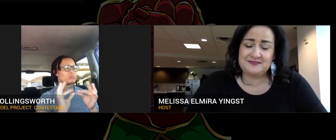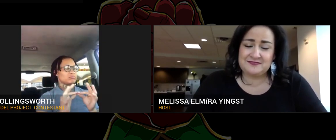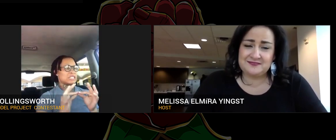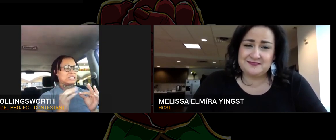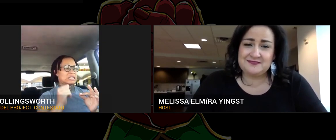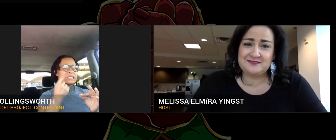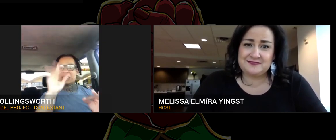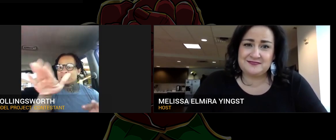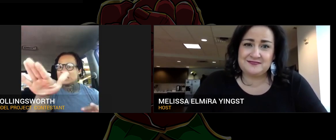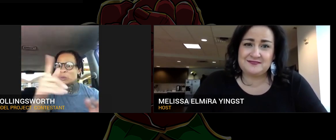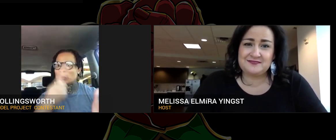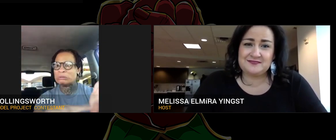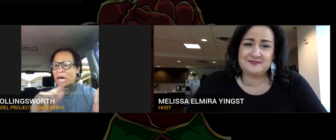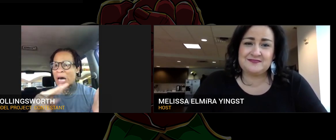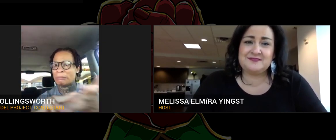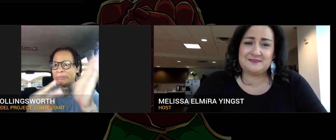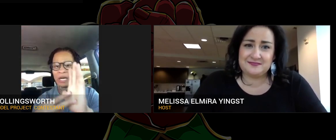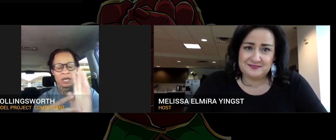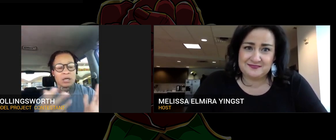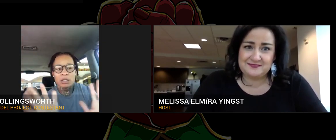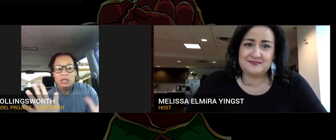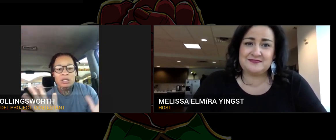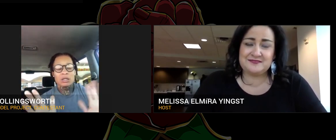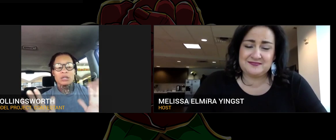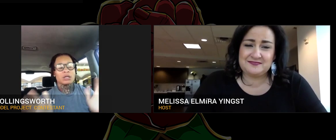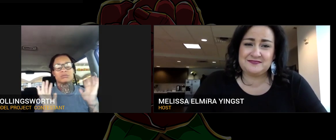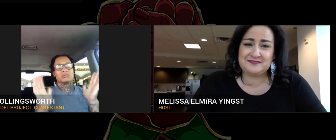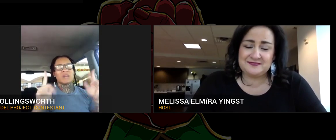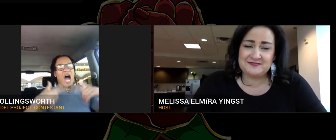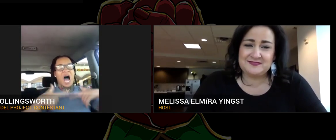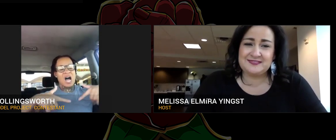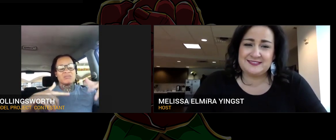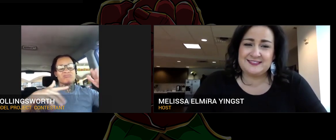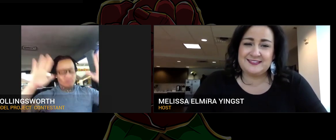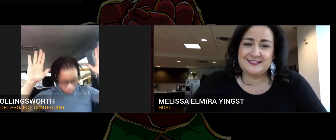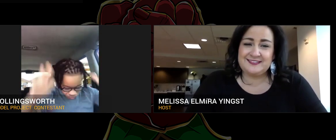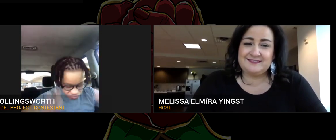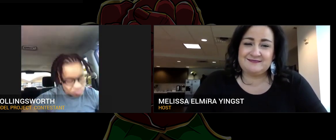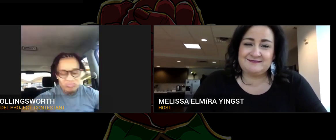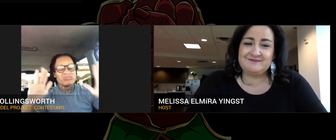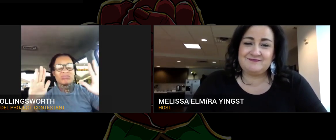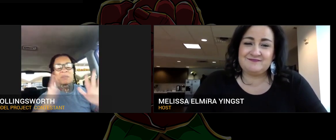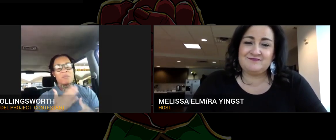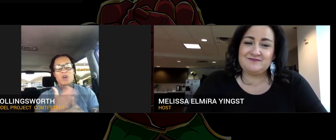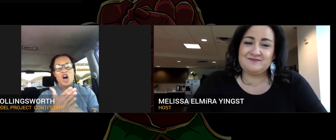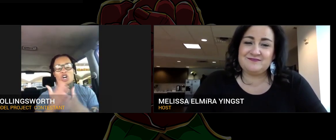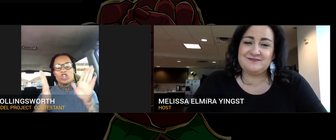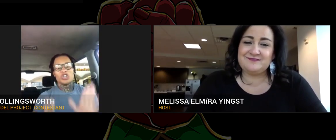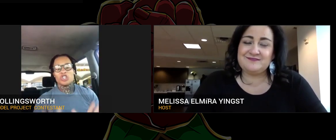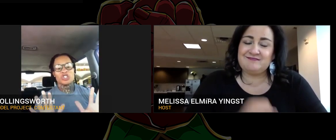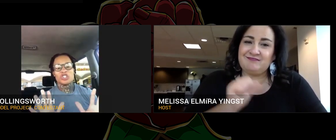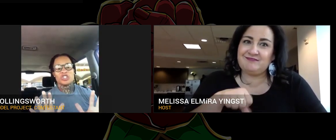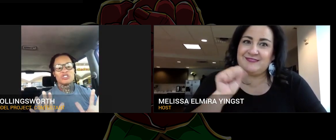The interpreters would be like, "What does that mean?" I respect my partner so much-